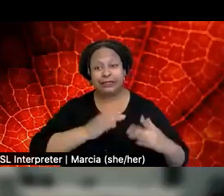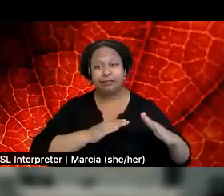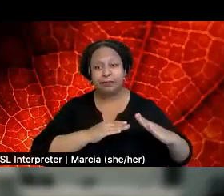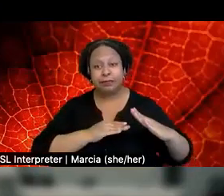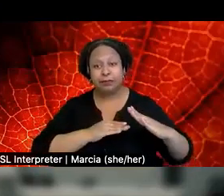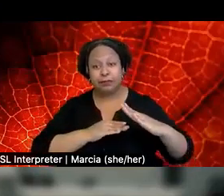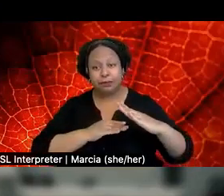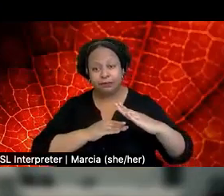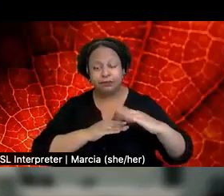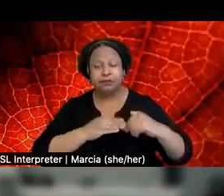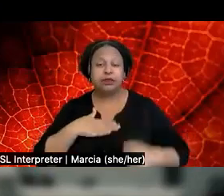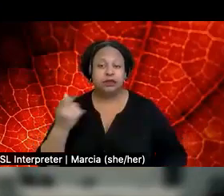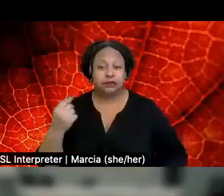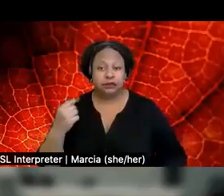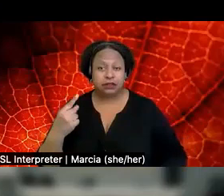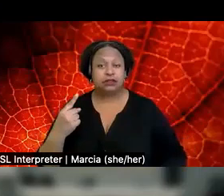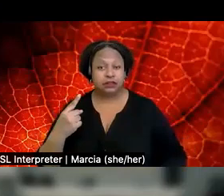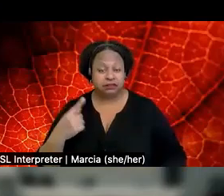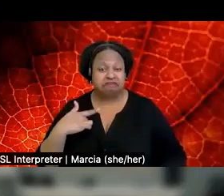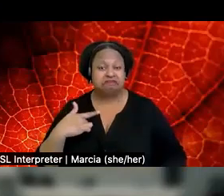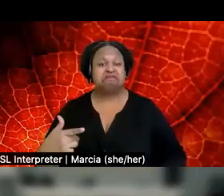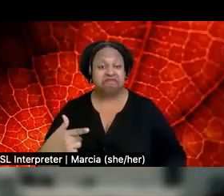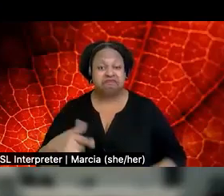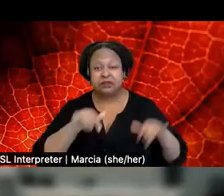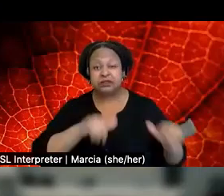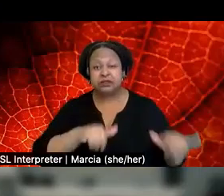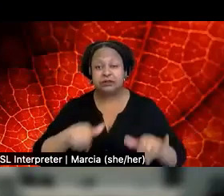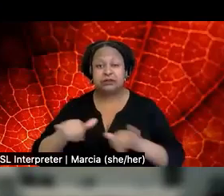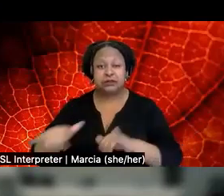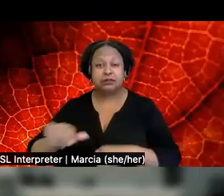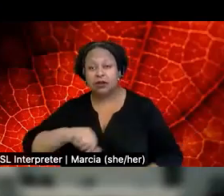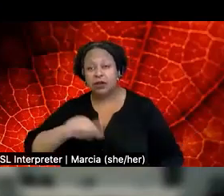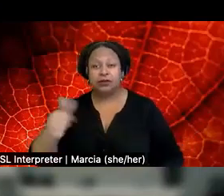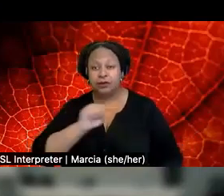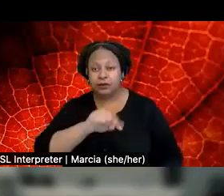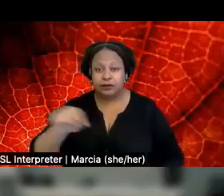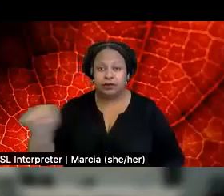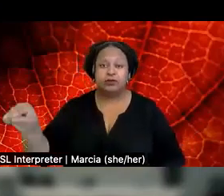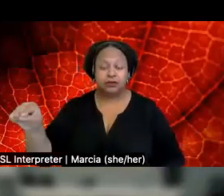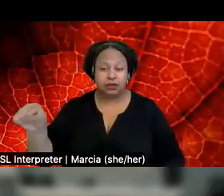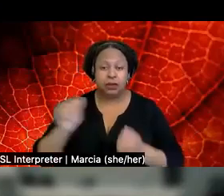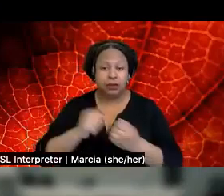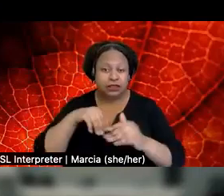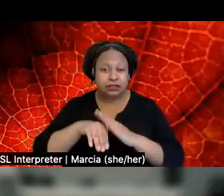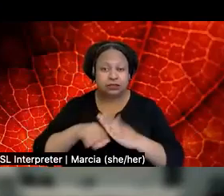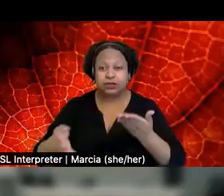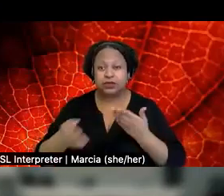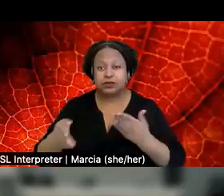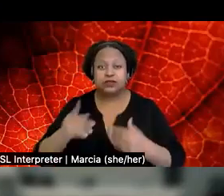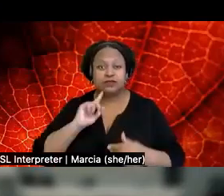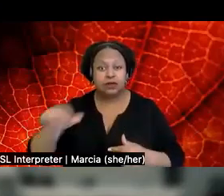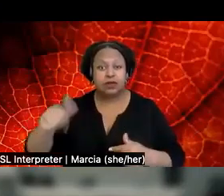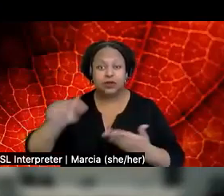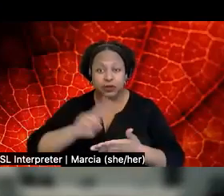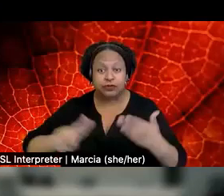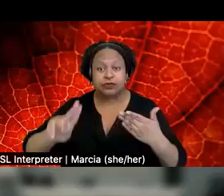My understanding that this is pretty consistent with what's happening across the board with accessibility services at the university whether it had been significant,